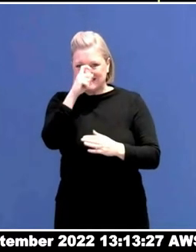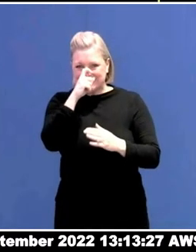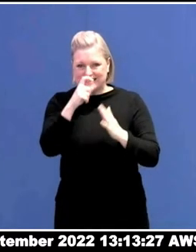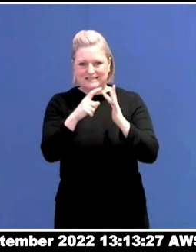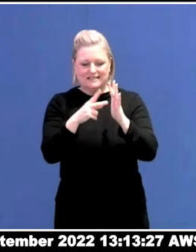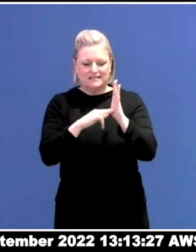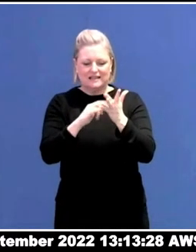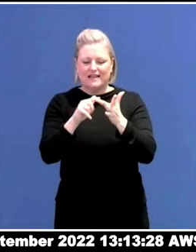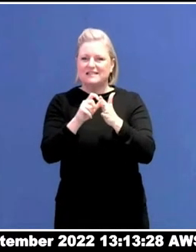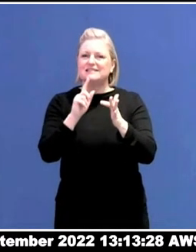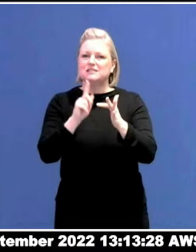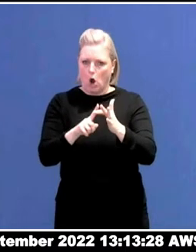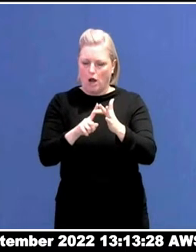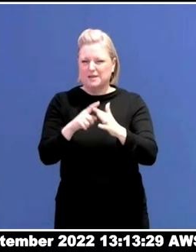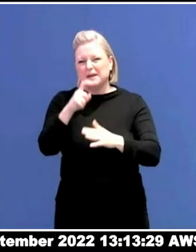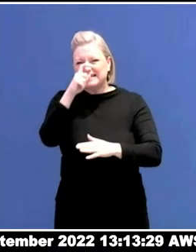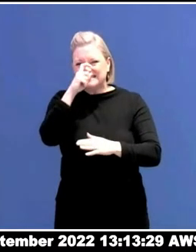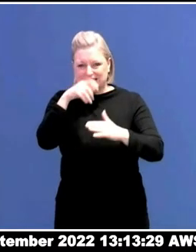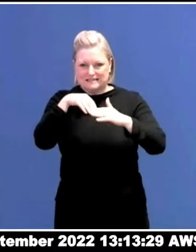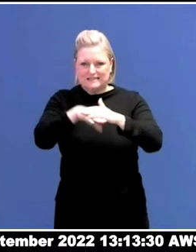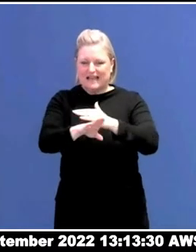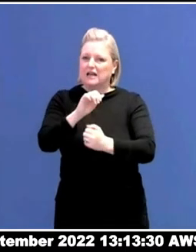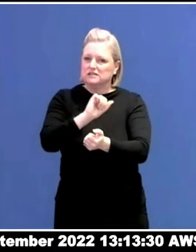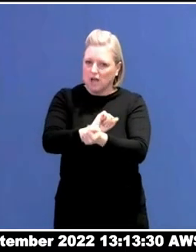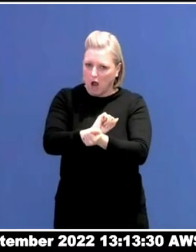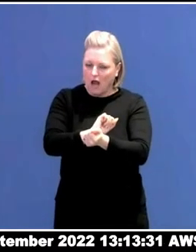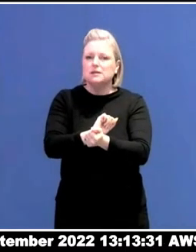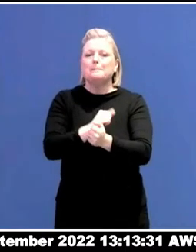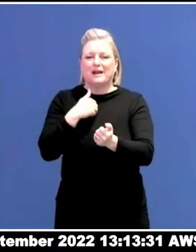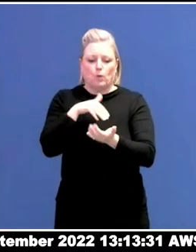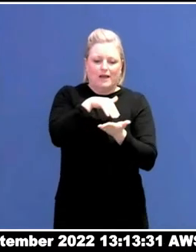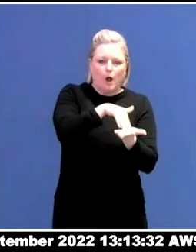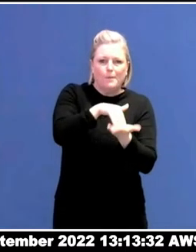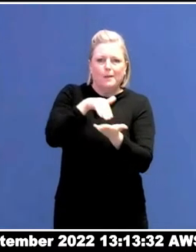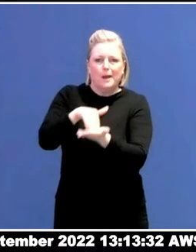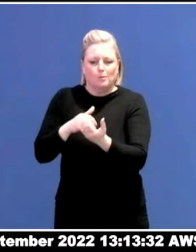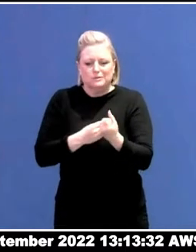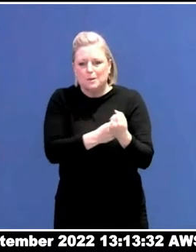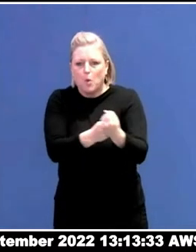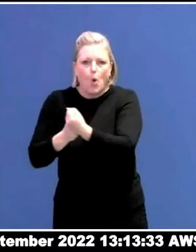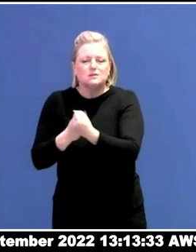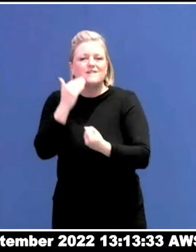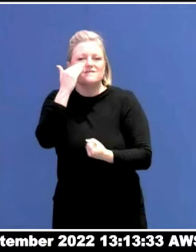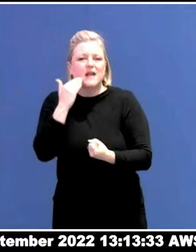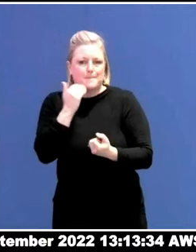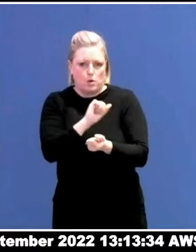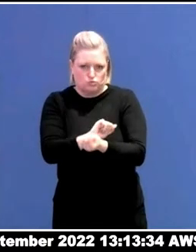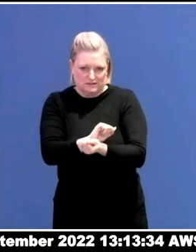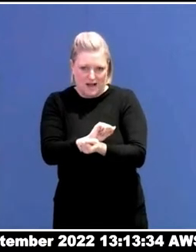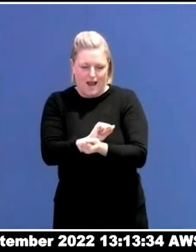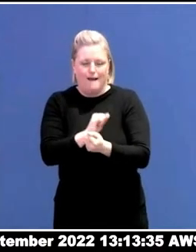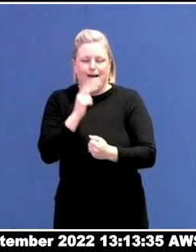organisation, so everything we do - I'm speaking fast again, aren't I.